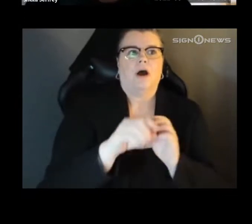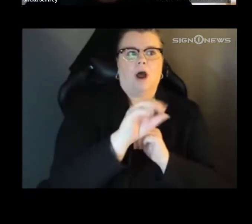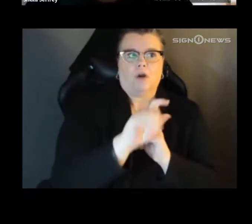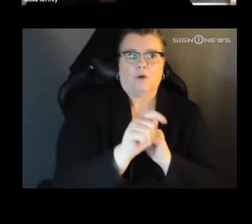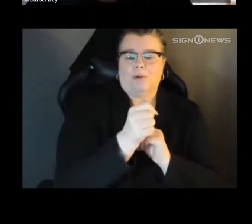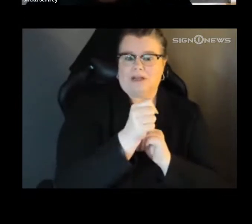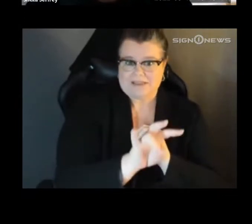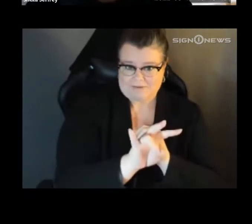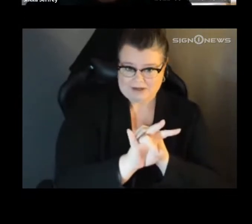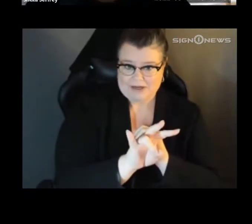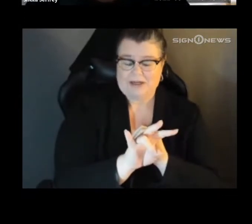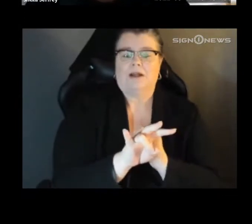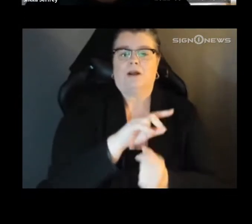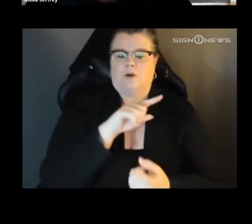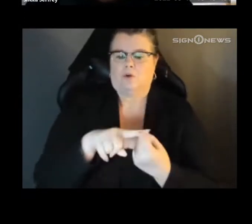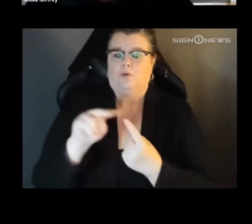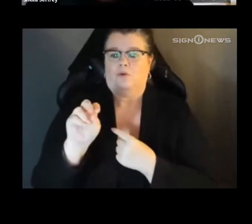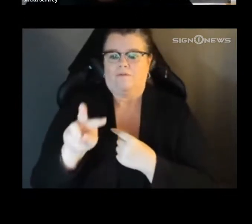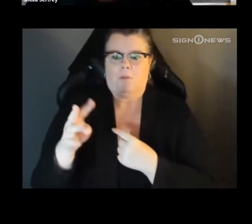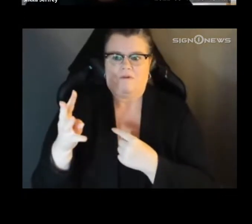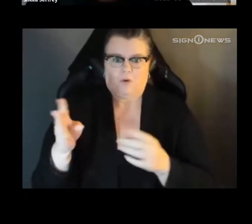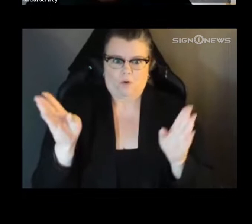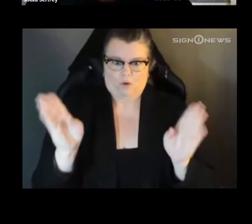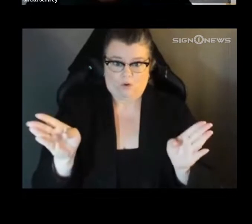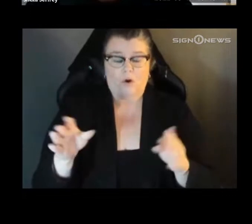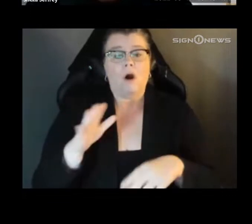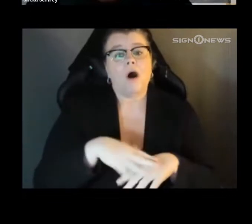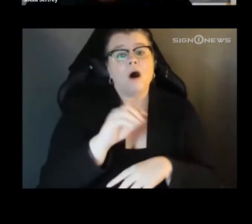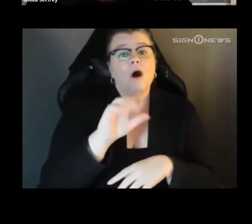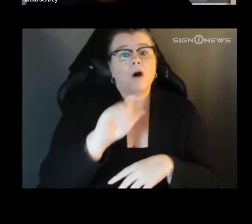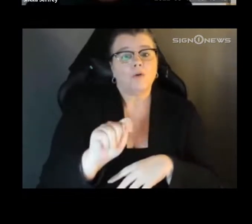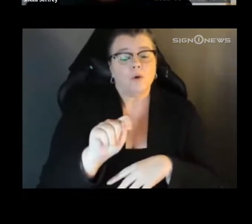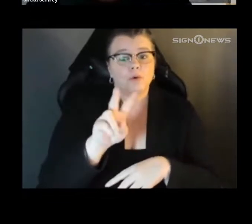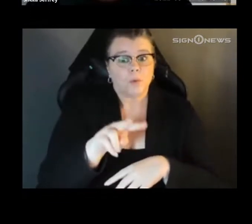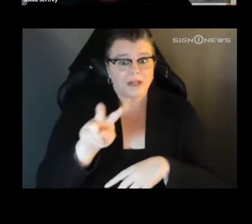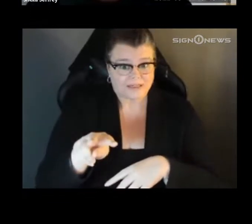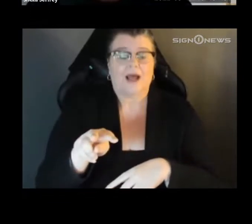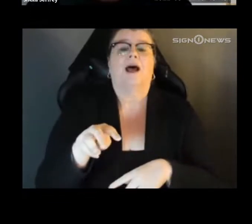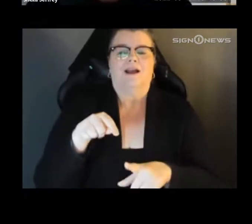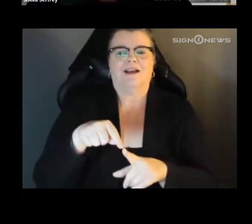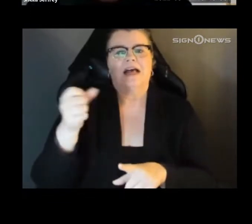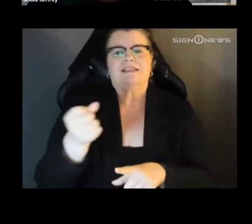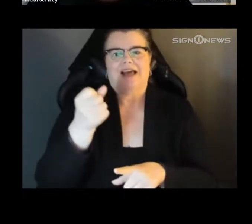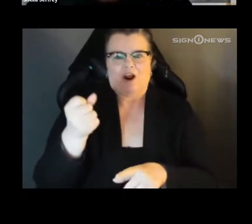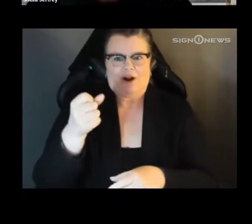on October 22nd Saturday voting begins and it is over for two Saturdays